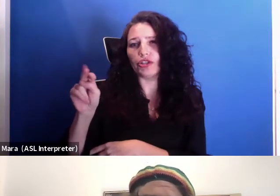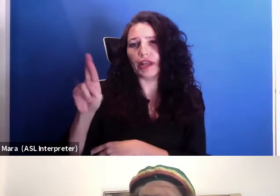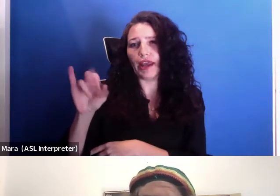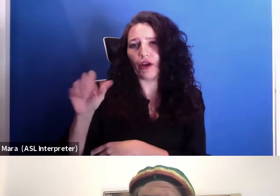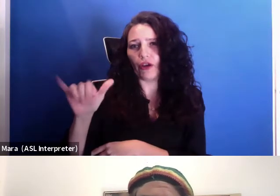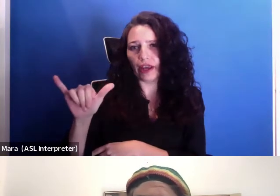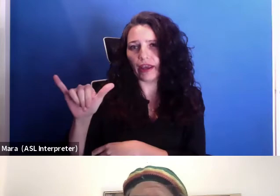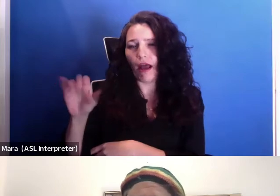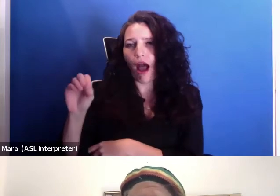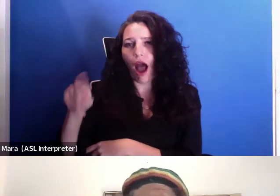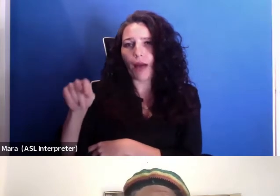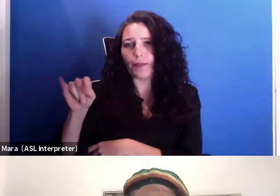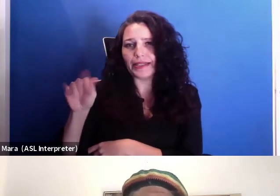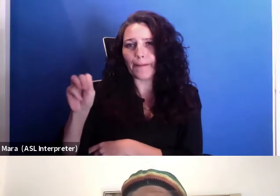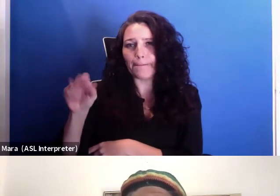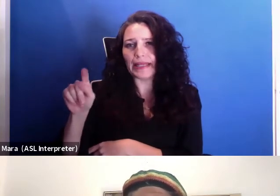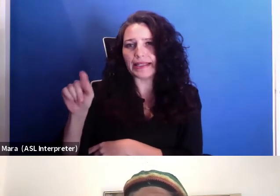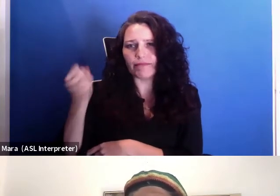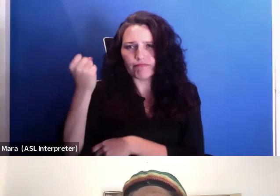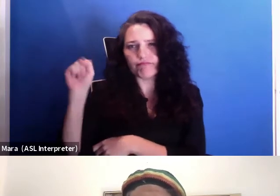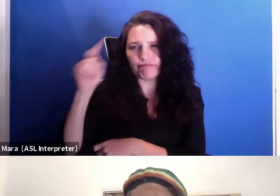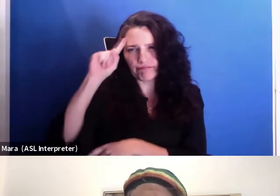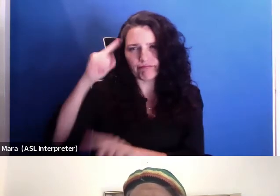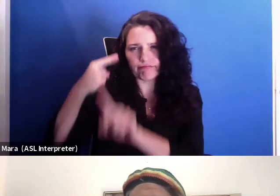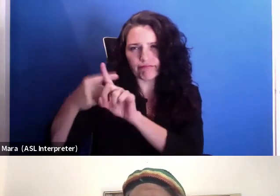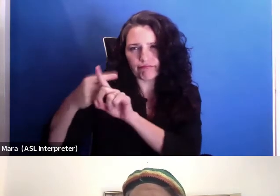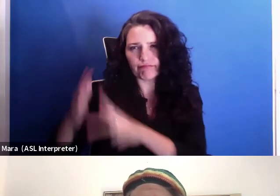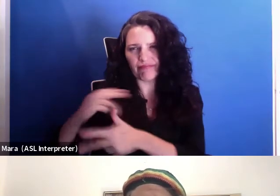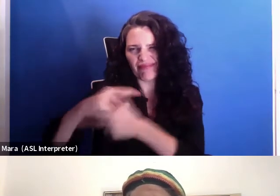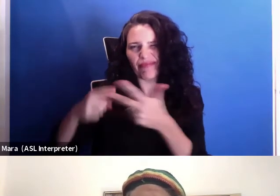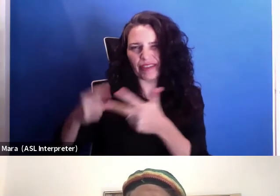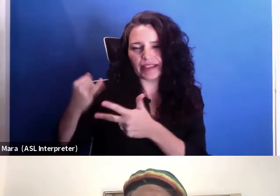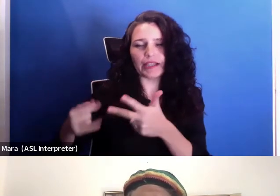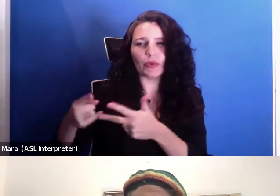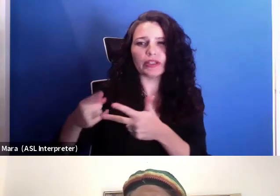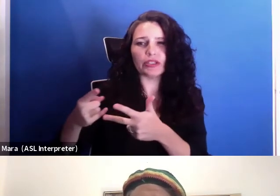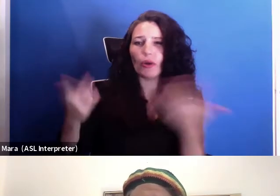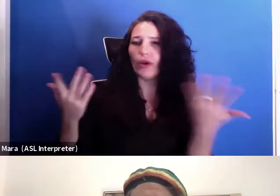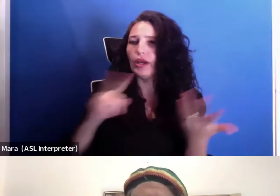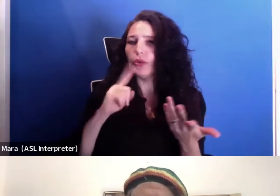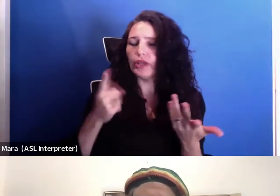I have some really wonderful collaborations just as a sound mixer, but ours was always really kind of